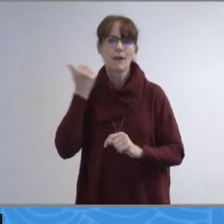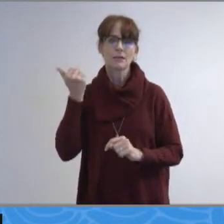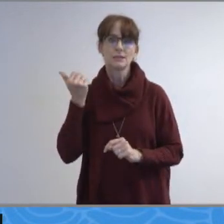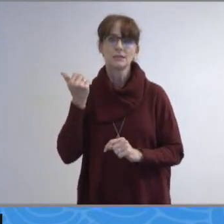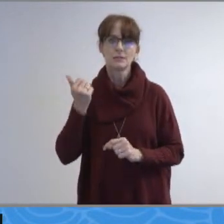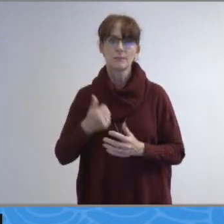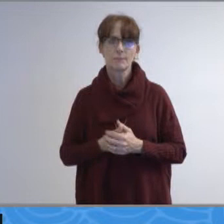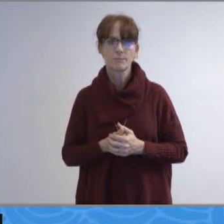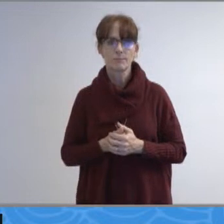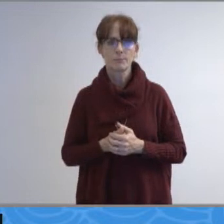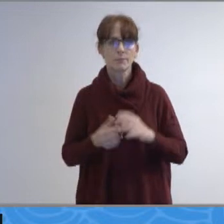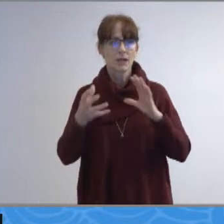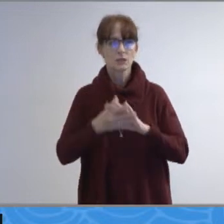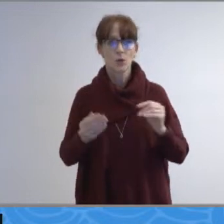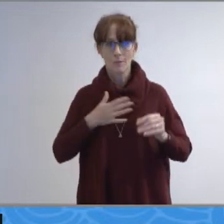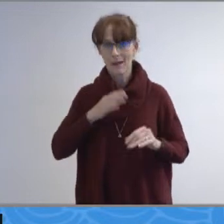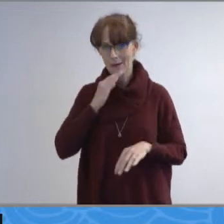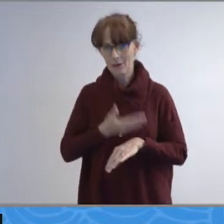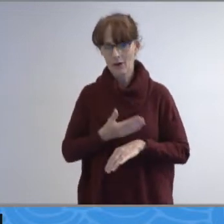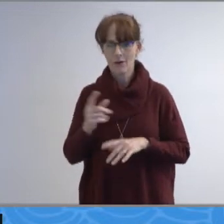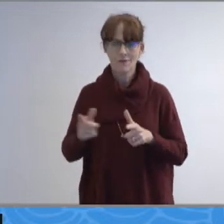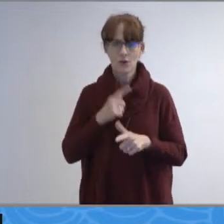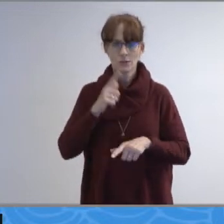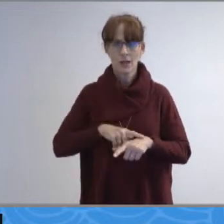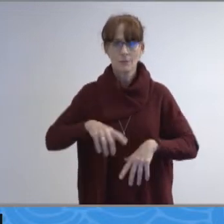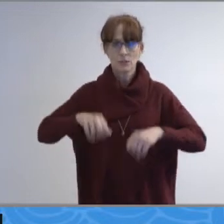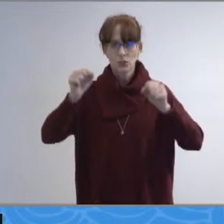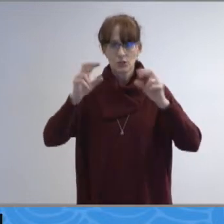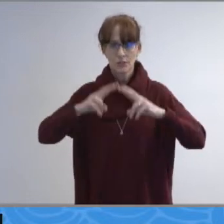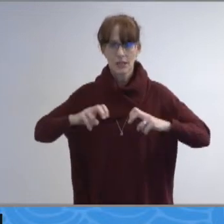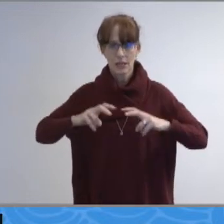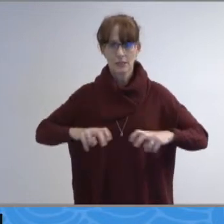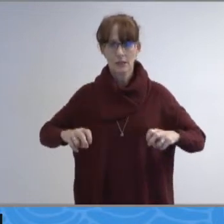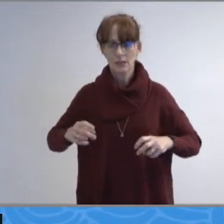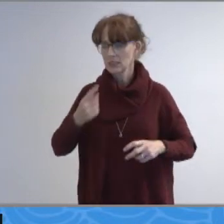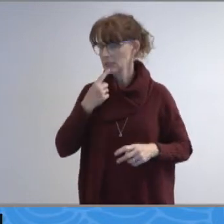I'll just give you a story of my daughter. The first time she took the Diagnostic, she said to me,